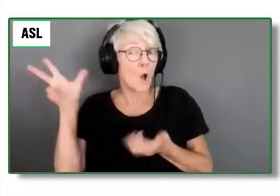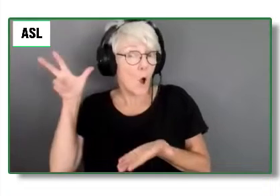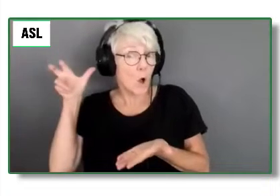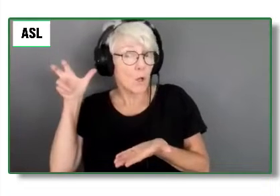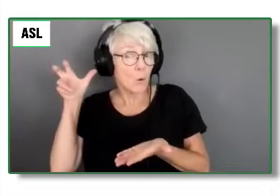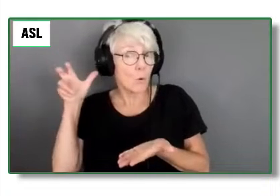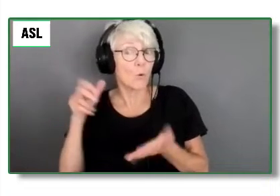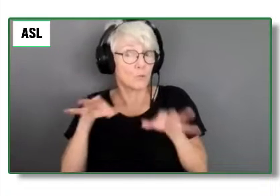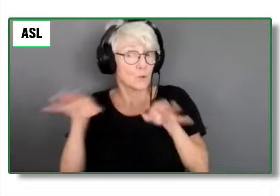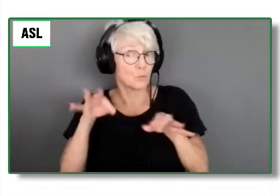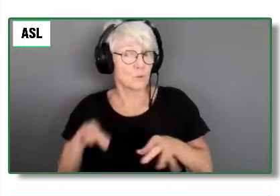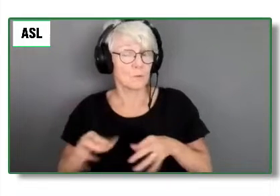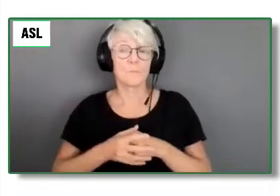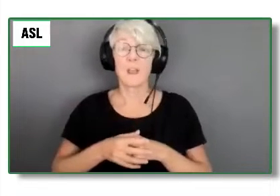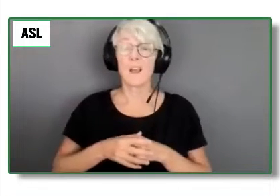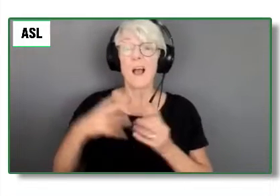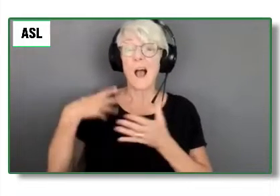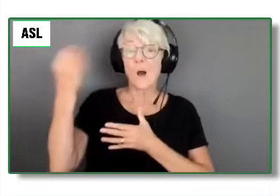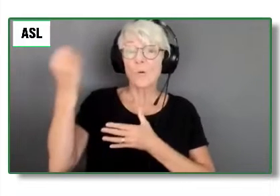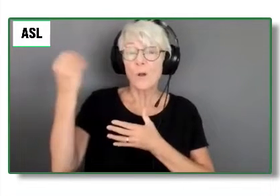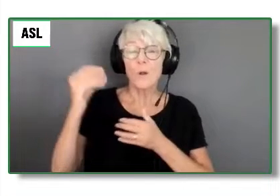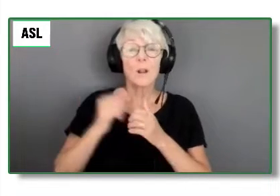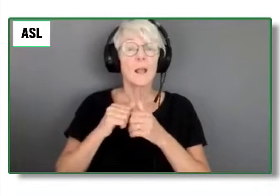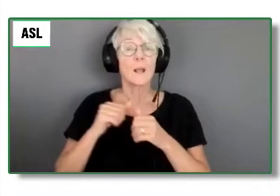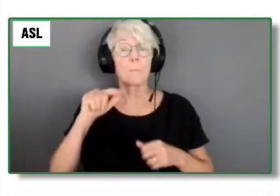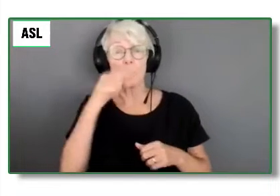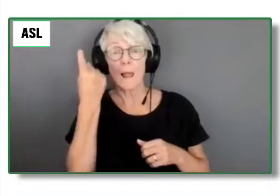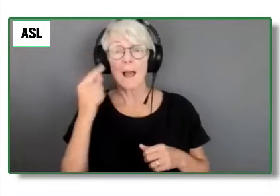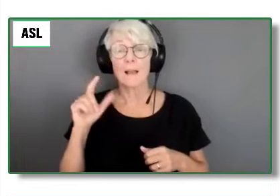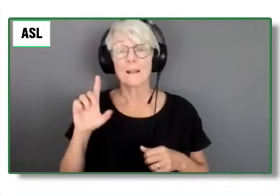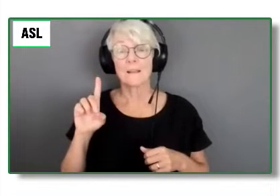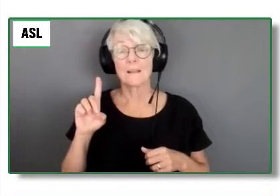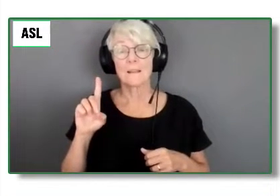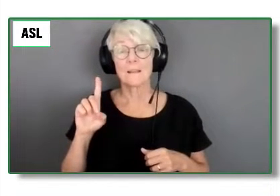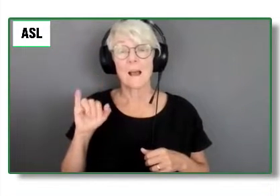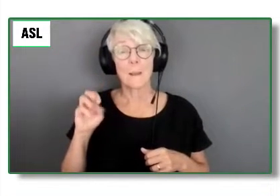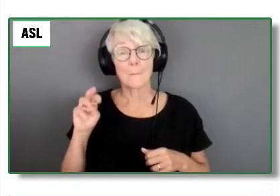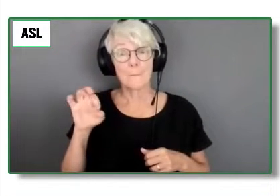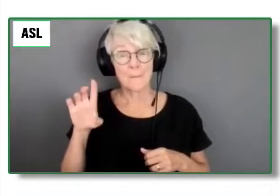outings including a black diamond mine outing during the pandemic.